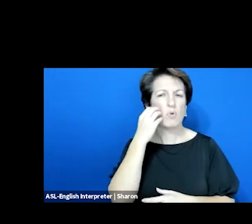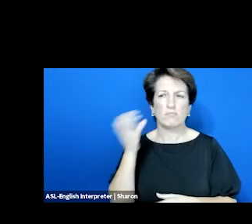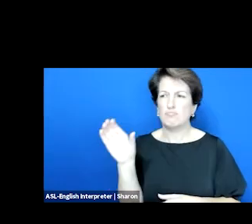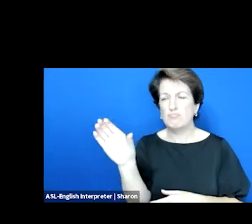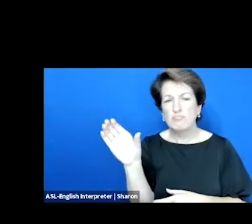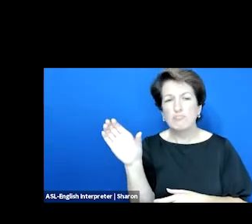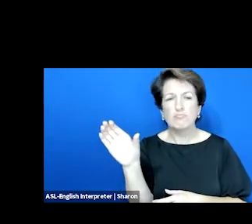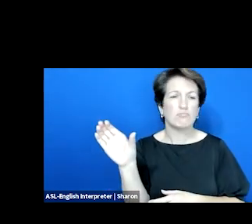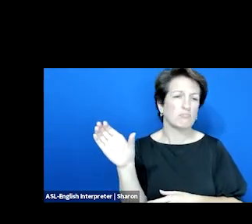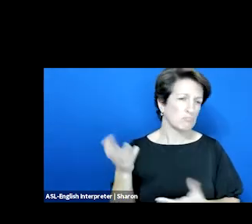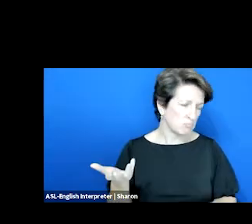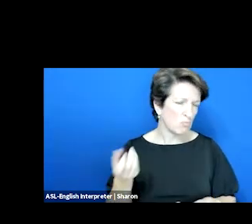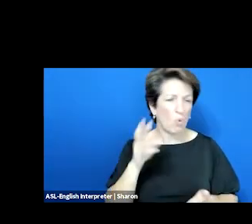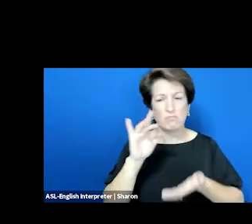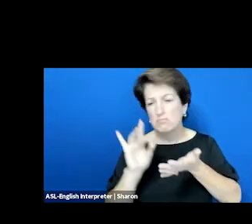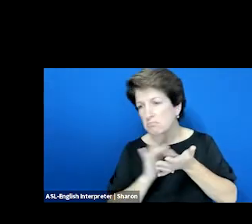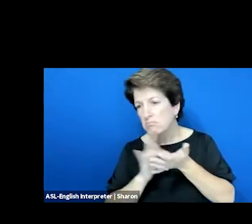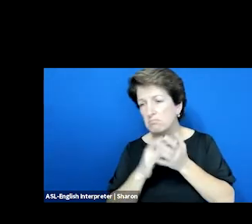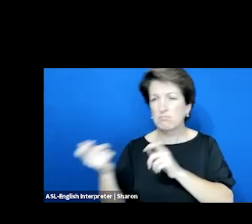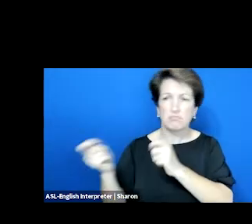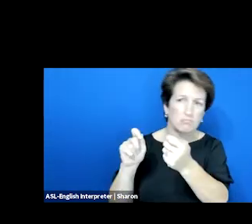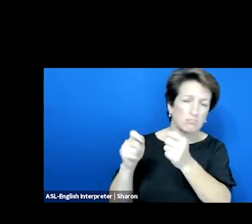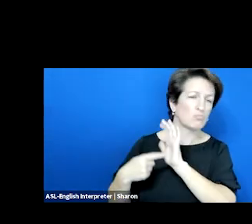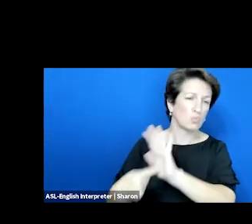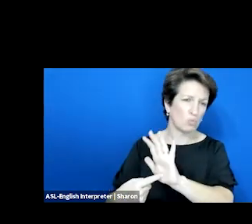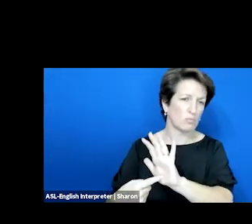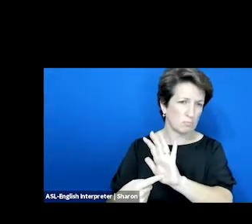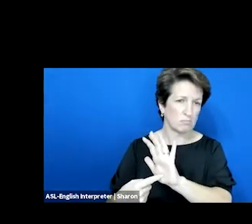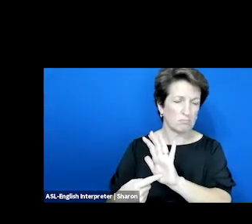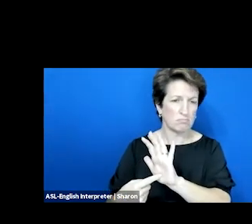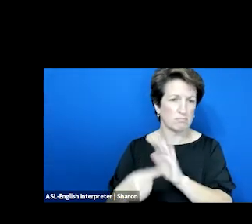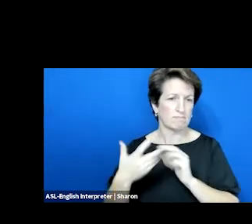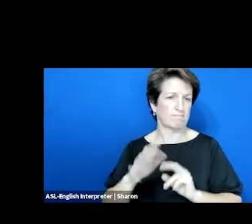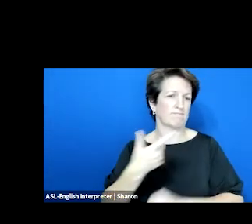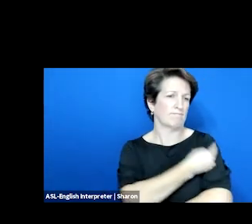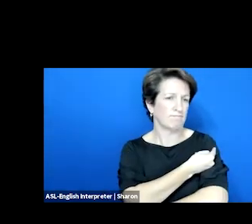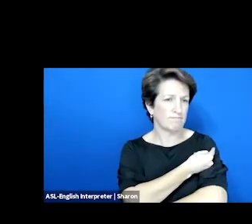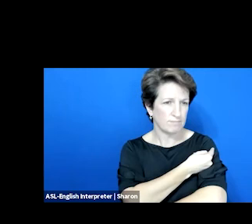that will be handed out in the resources, due to time and wanting to have Q and